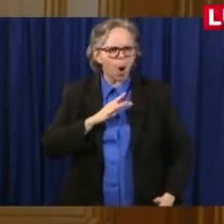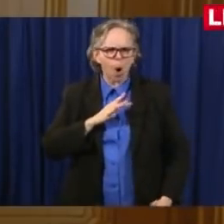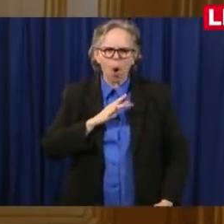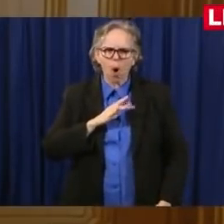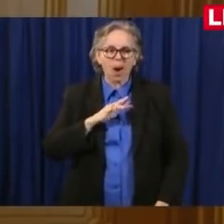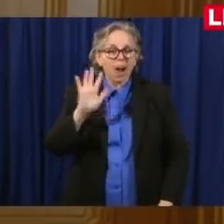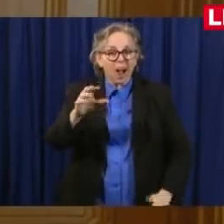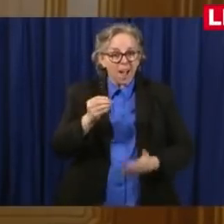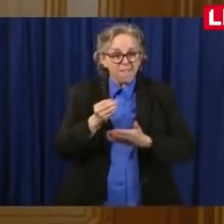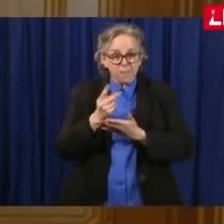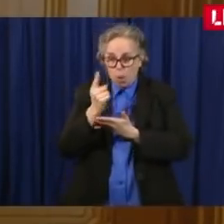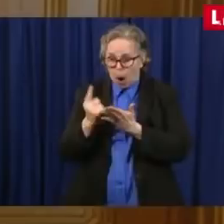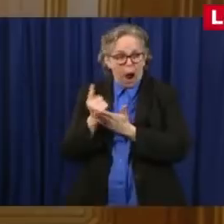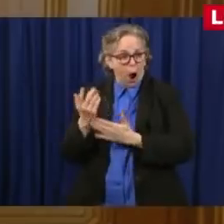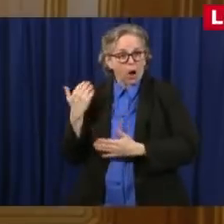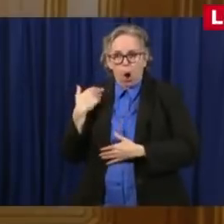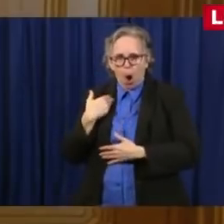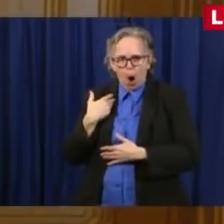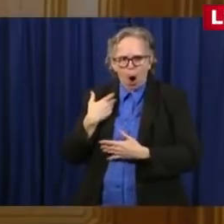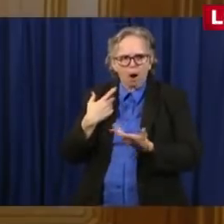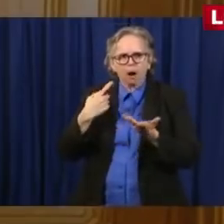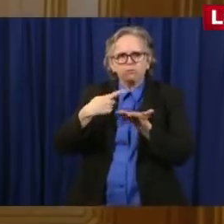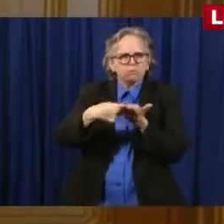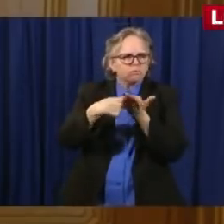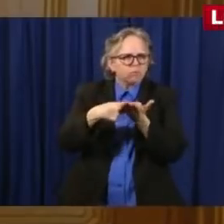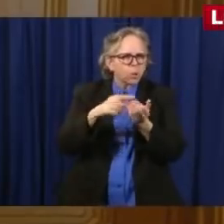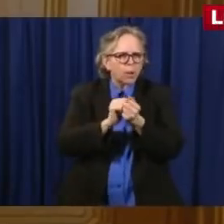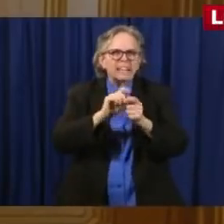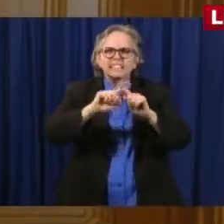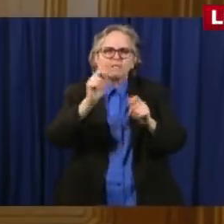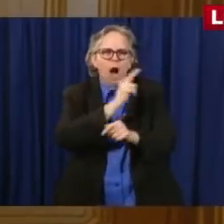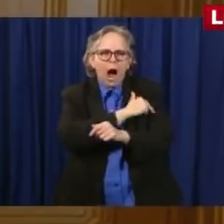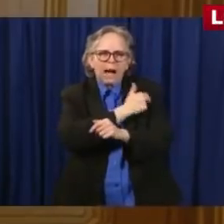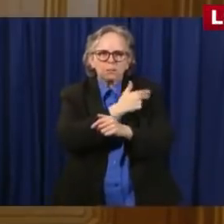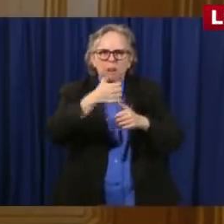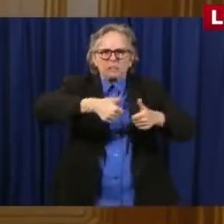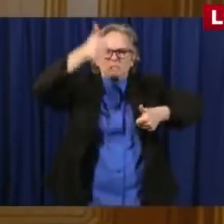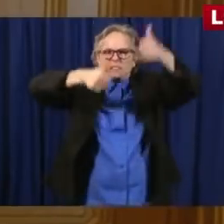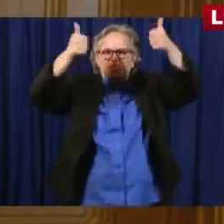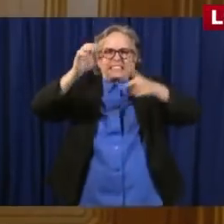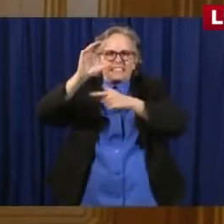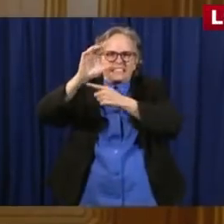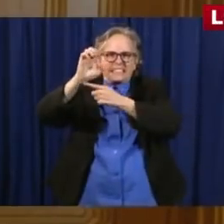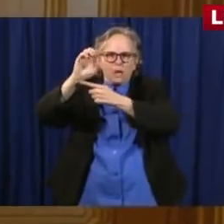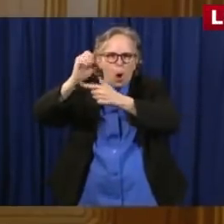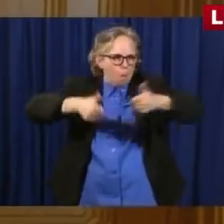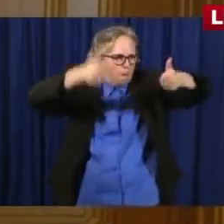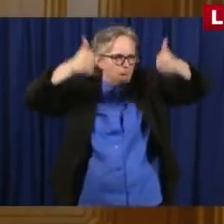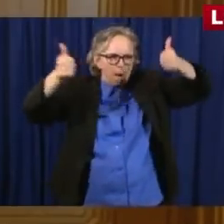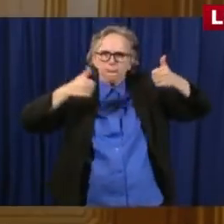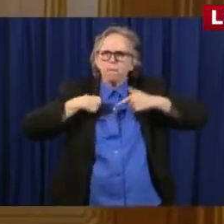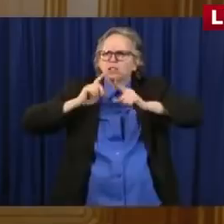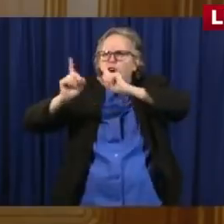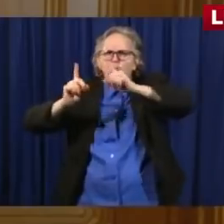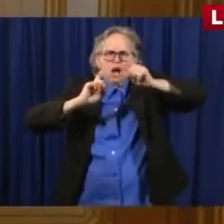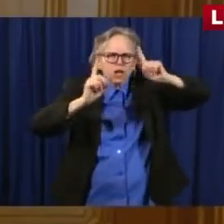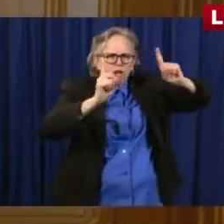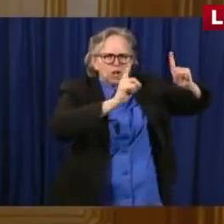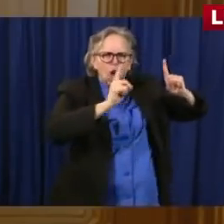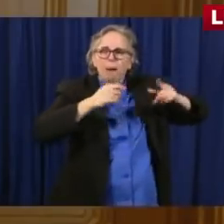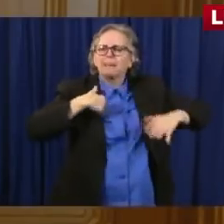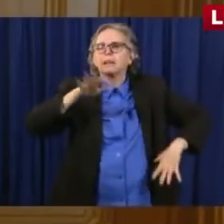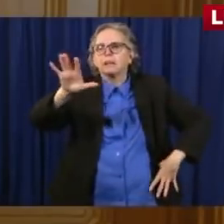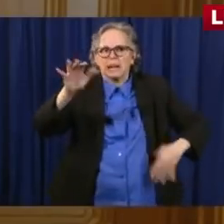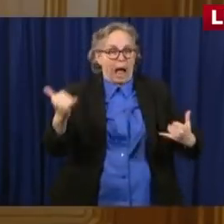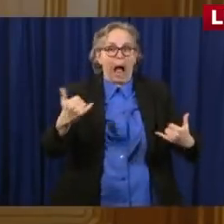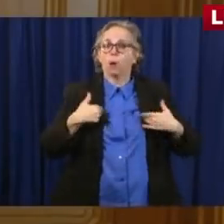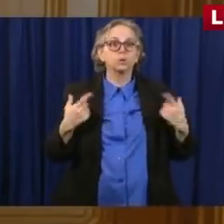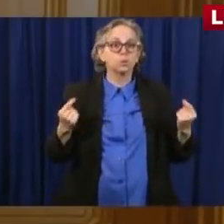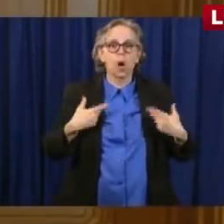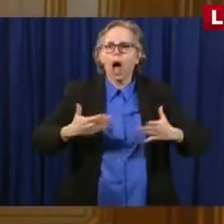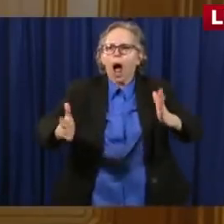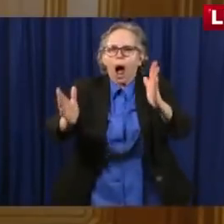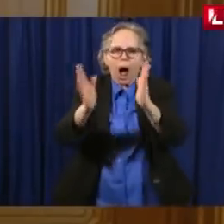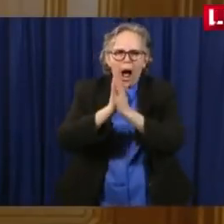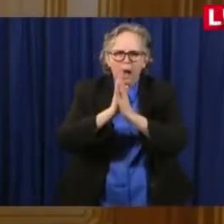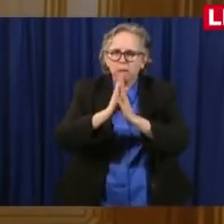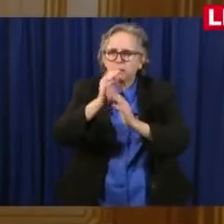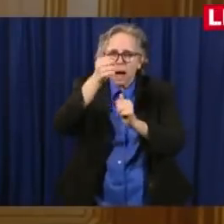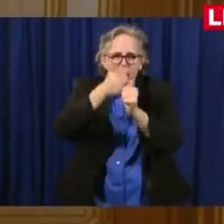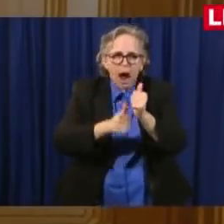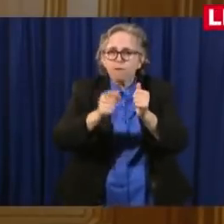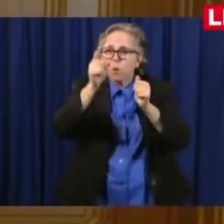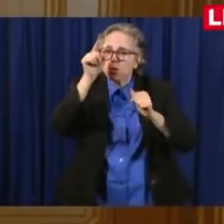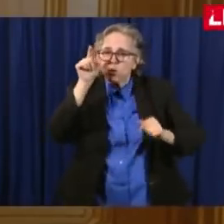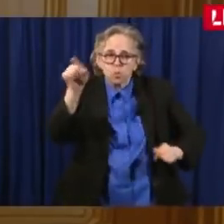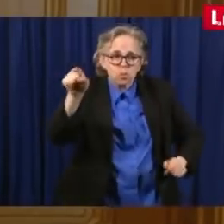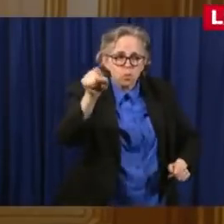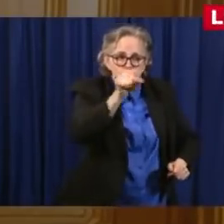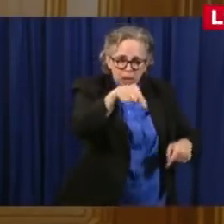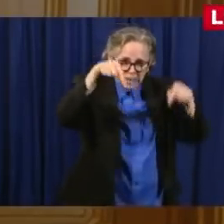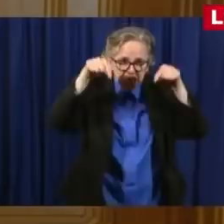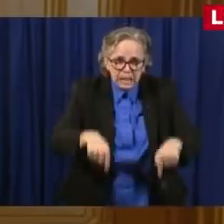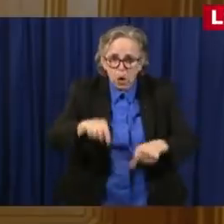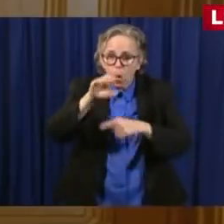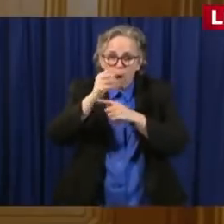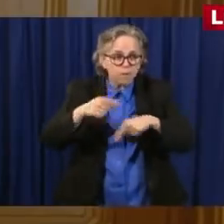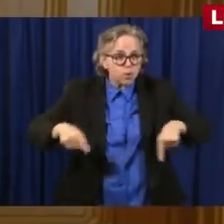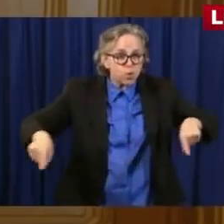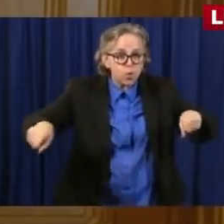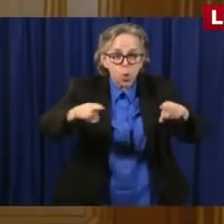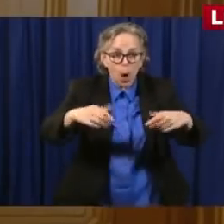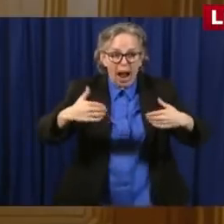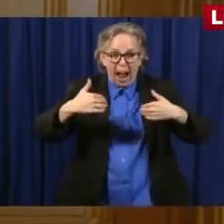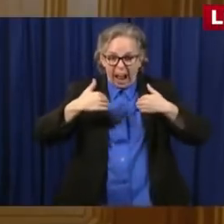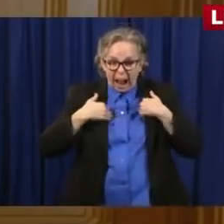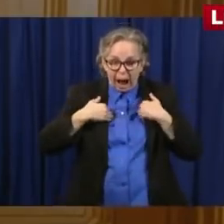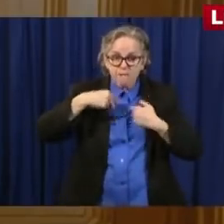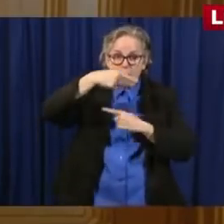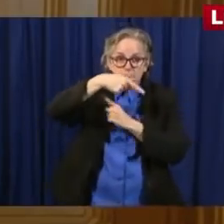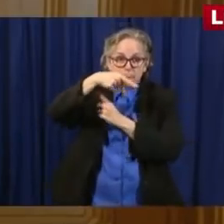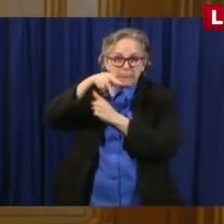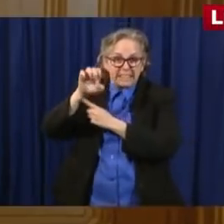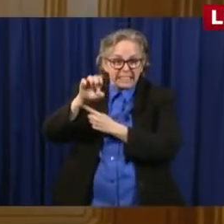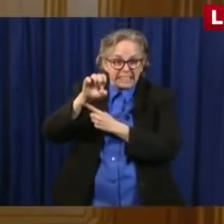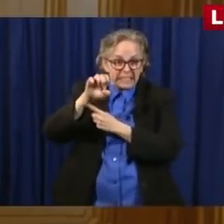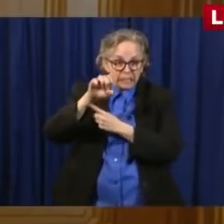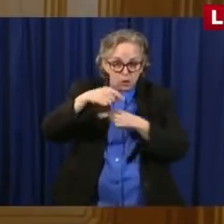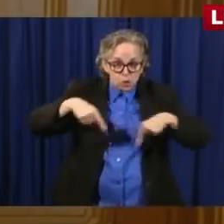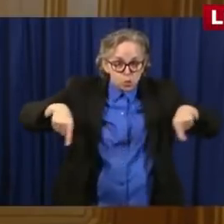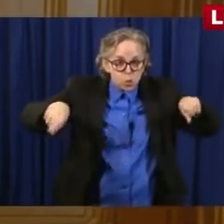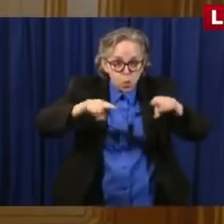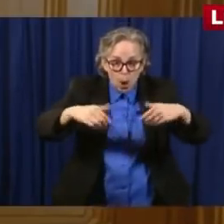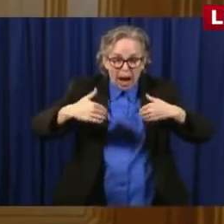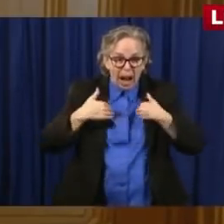I GOT OFF THE PHONE A COUPLE OF HOURS AGO WITH THE CEOS OF MANY OF OUR HOSPITALS, BUT I WANT TO MAKE A PUBLIC PLEA TO THEM AND TO EVERYBODY IN EVERY HOSPITAL IN THE STATE OF OHIO OR ANY